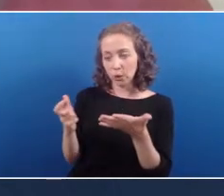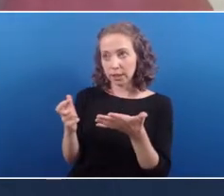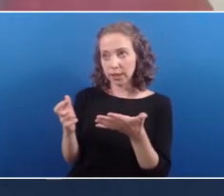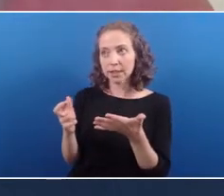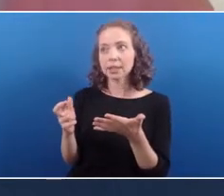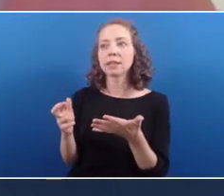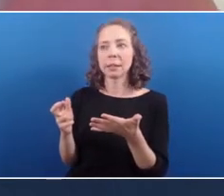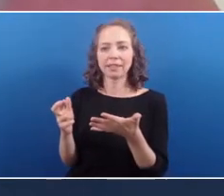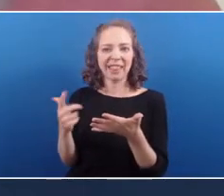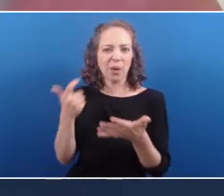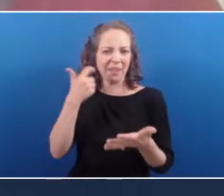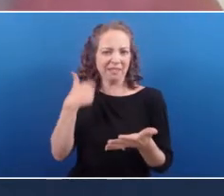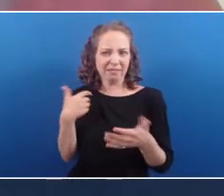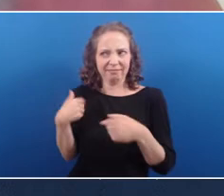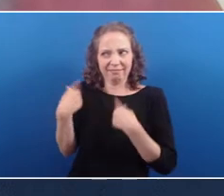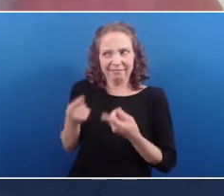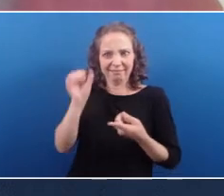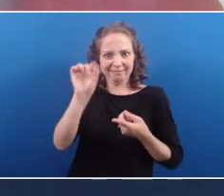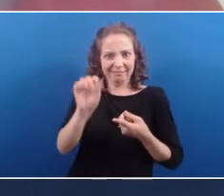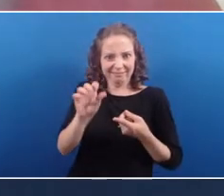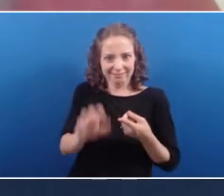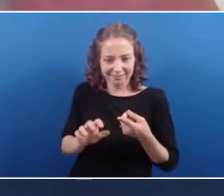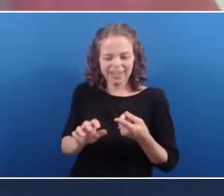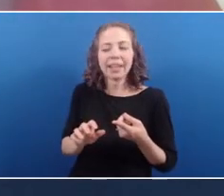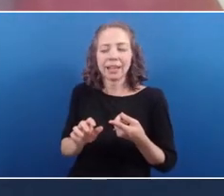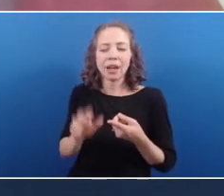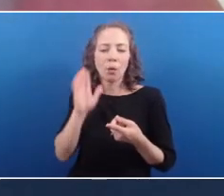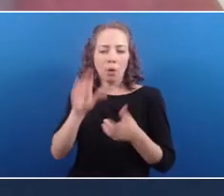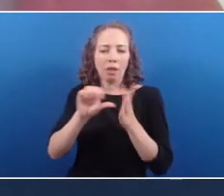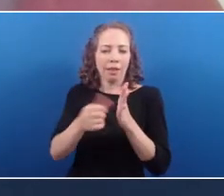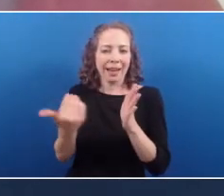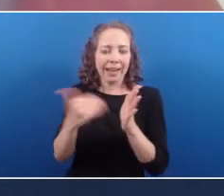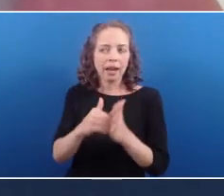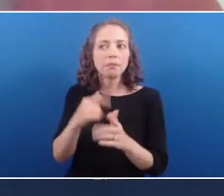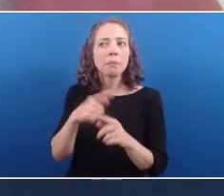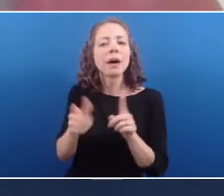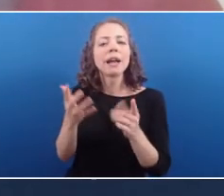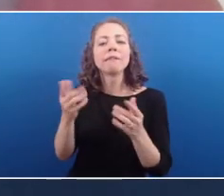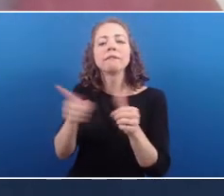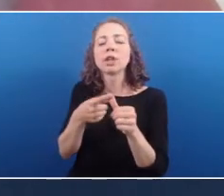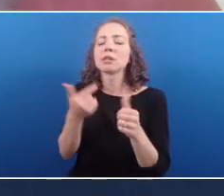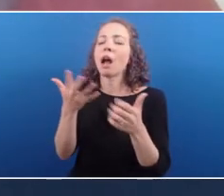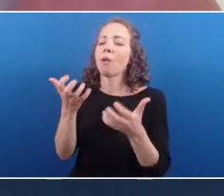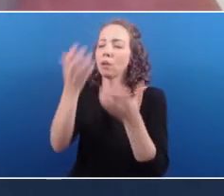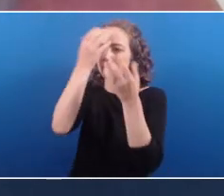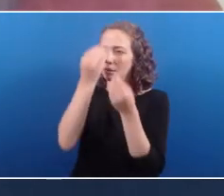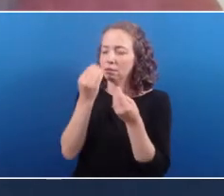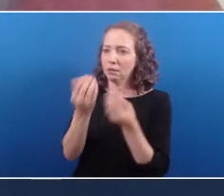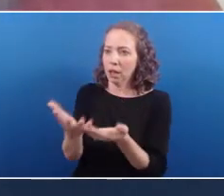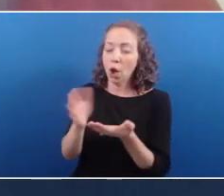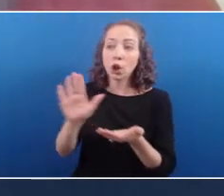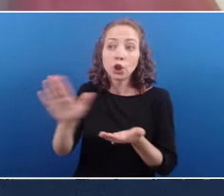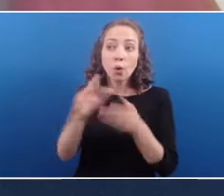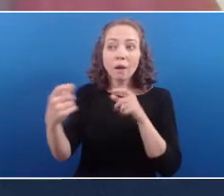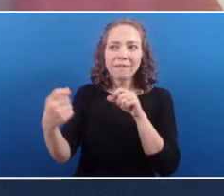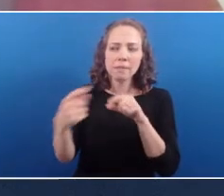the webinar, I do want to take a moment and let all of you know how important your feedback is to us.